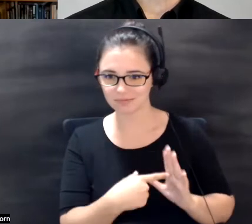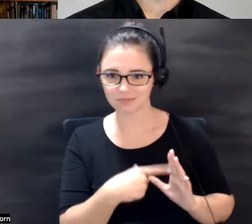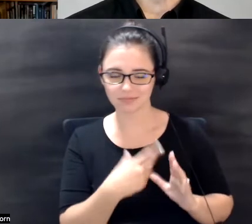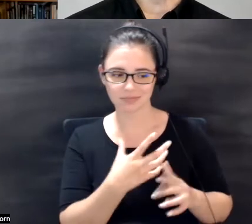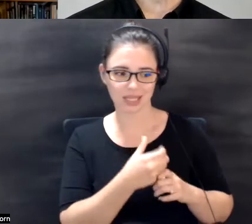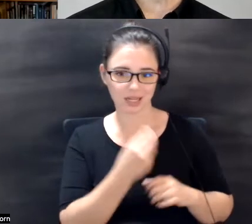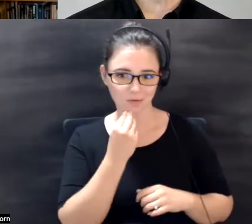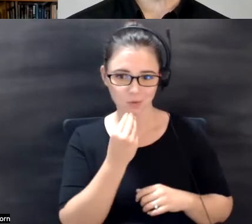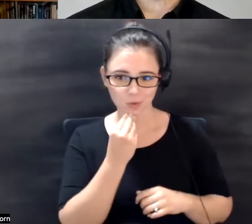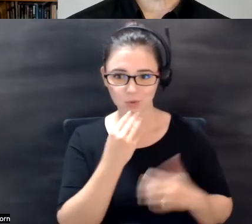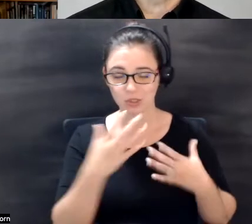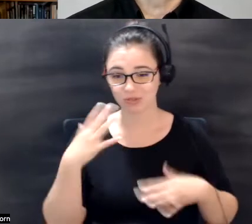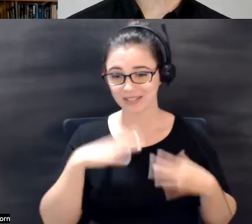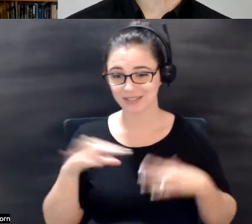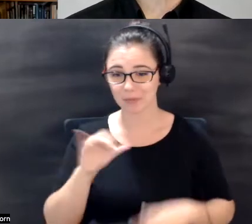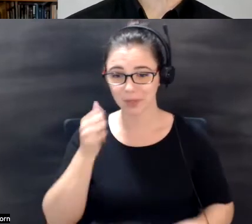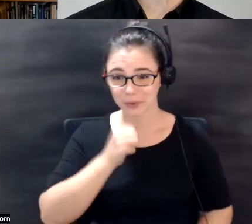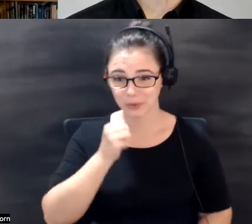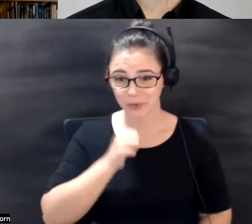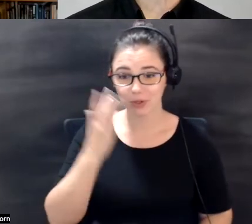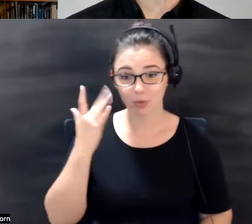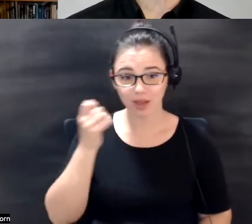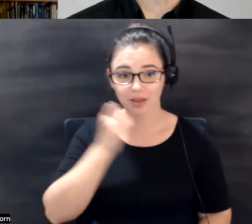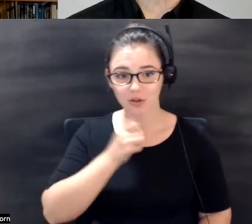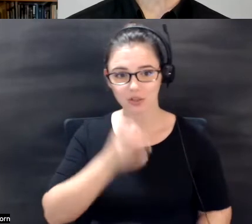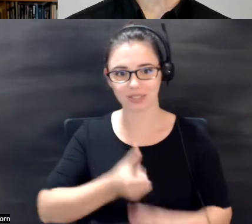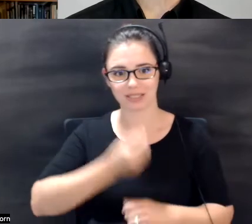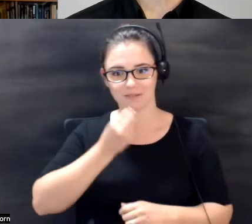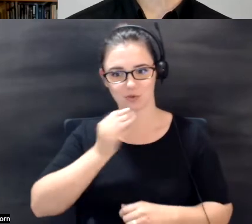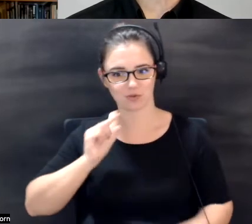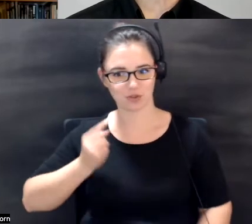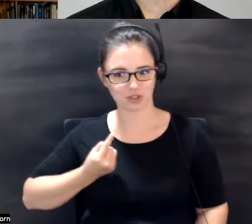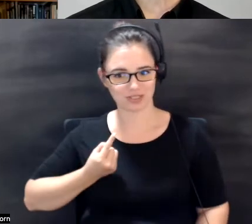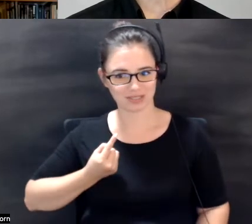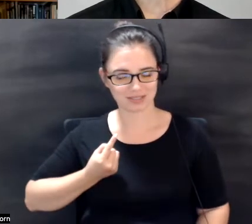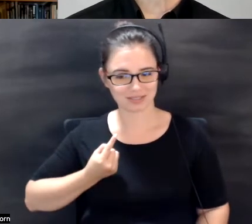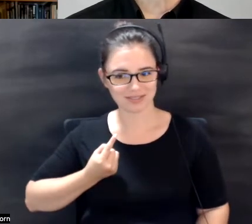and dressing up as a girl, because girls would get food first, um, you know,